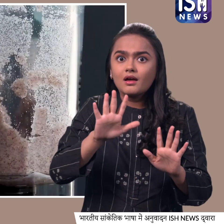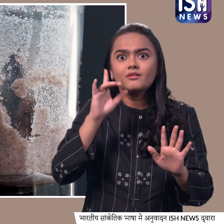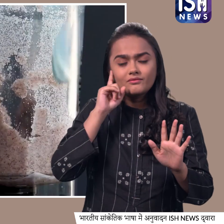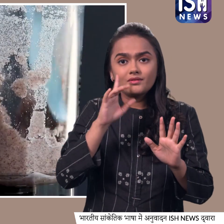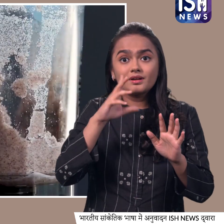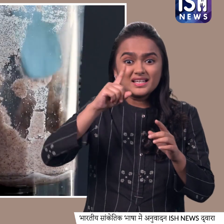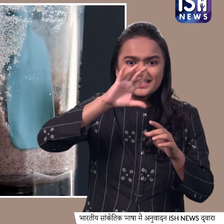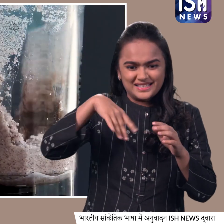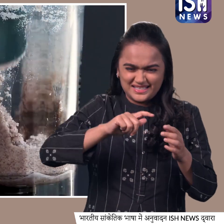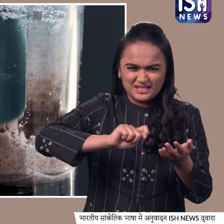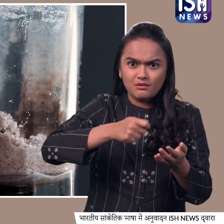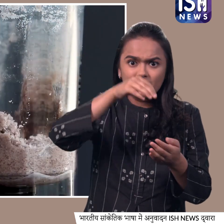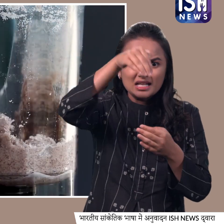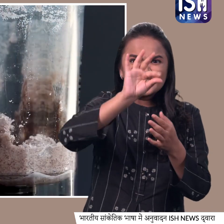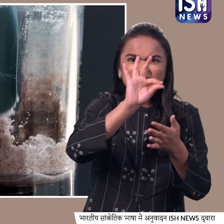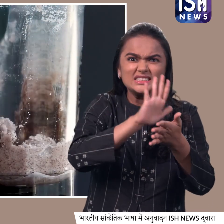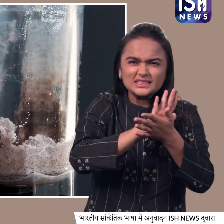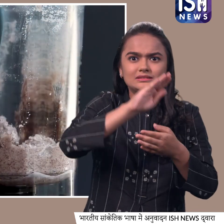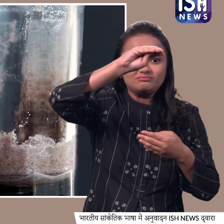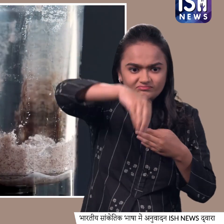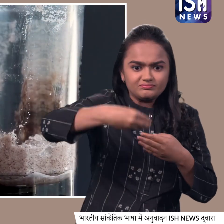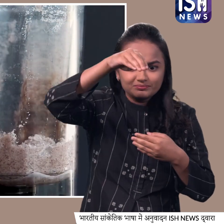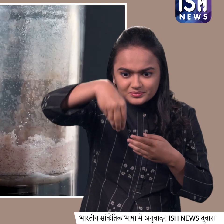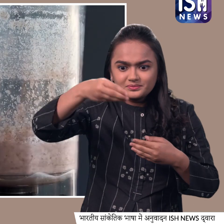Stop in between and scrap down the dry coconut from the sides of the blender.